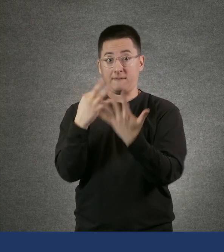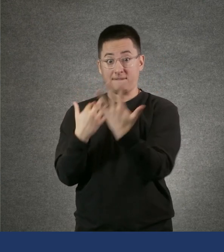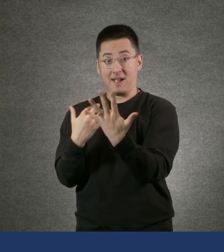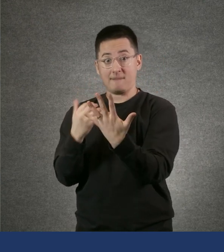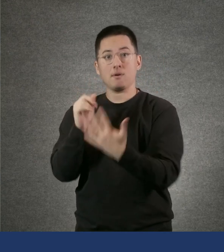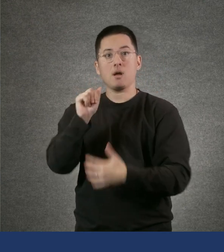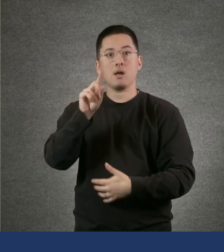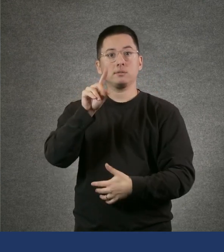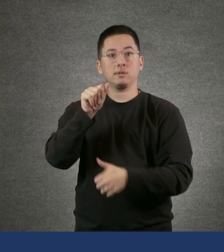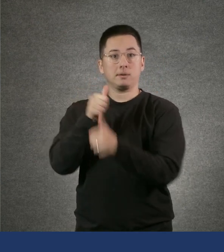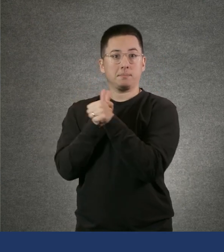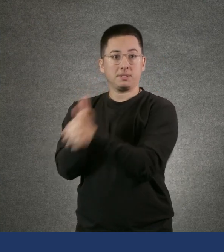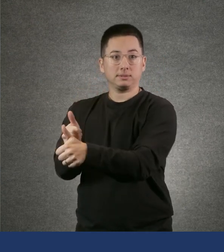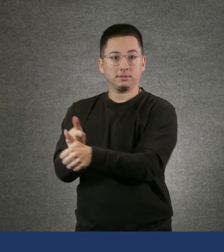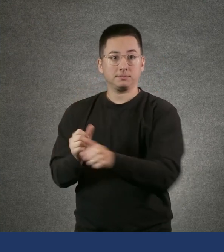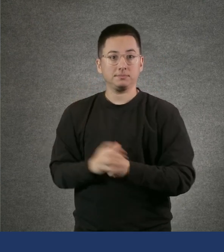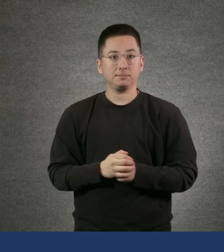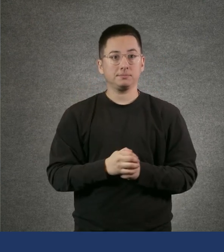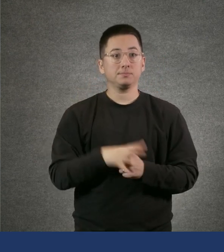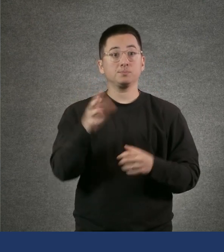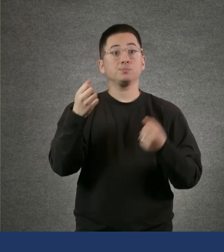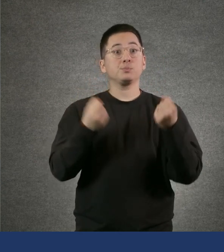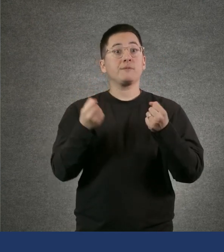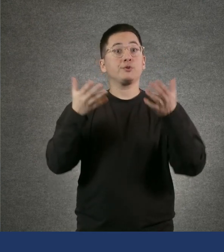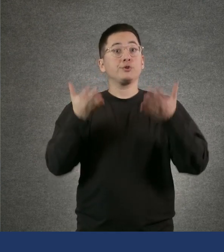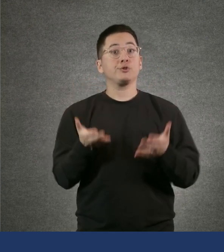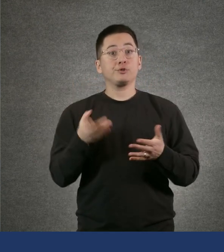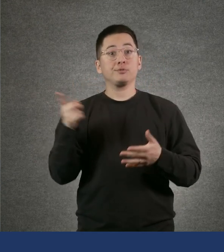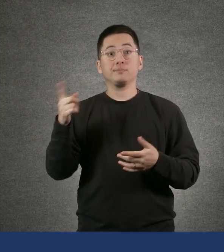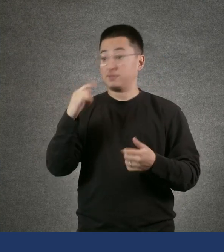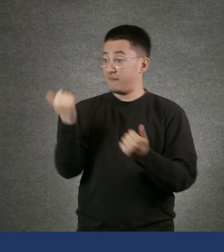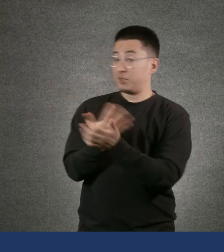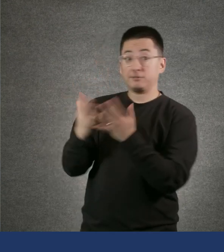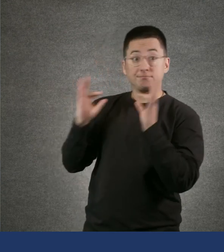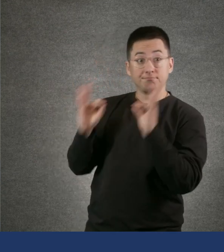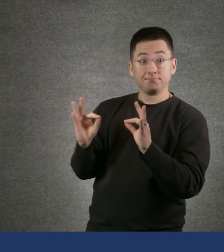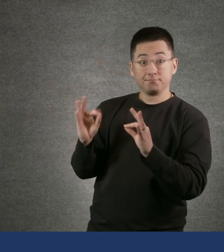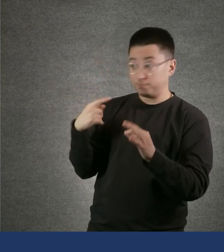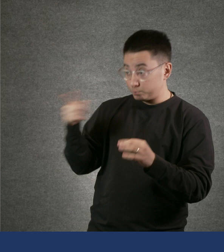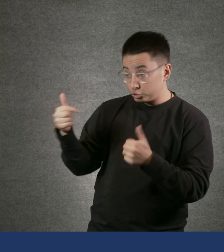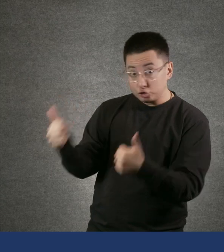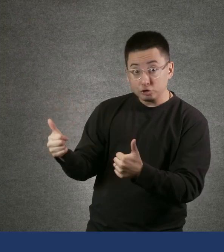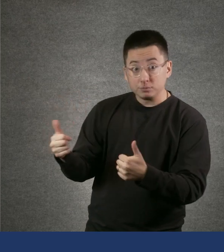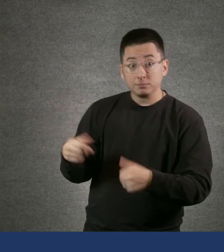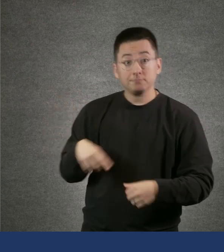That's everything. Looks like we're good. You're good? Yes, I'm feeling secure. Thanks, Adam. All right. OK.